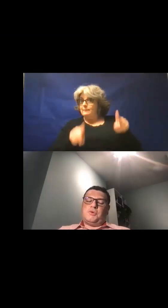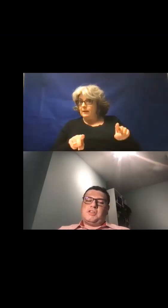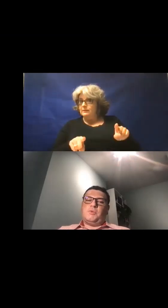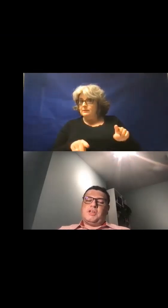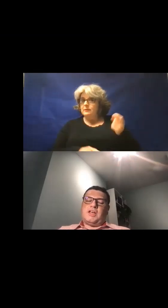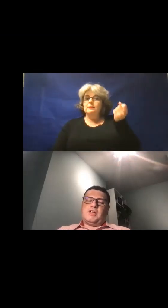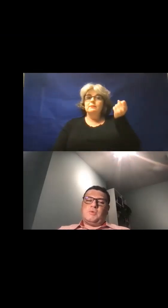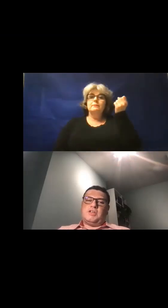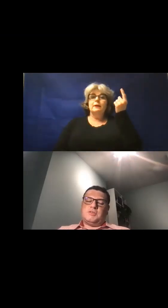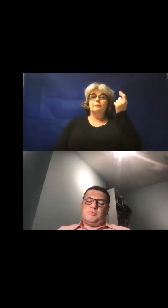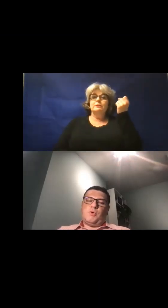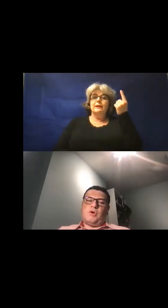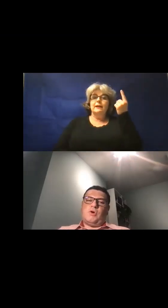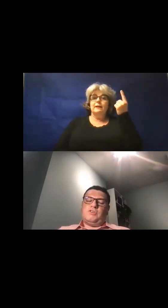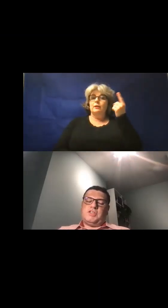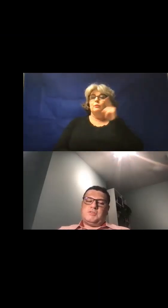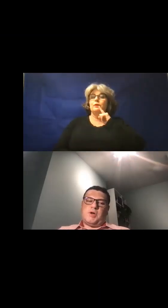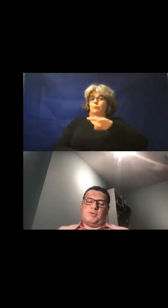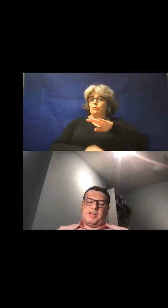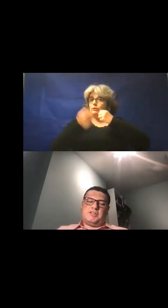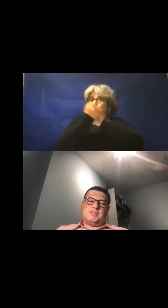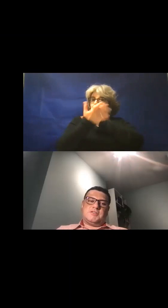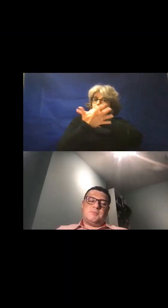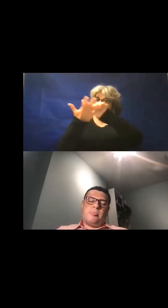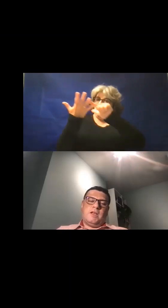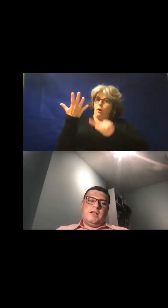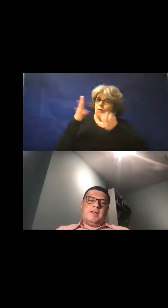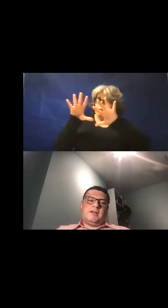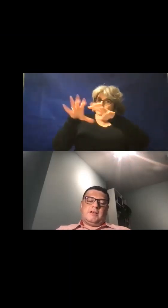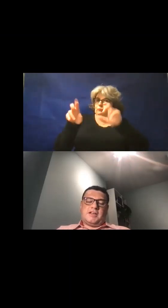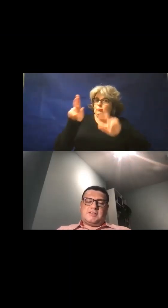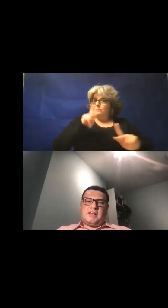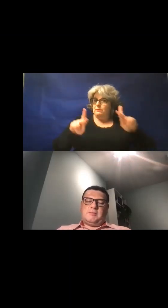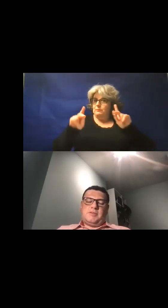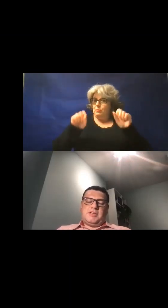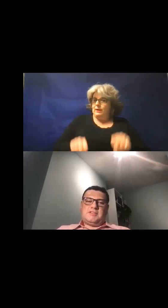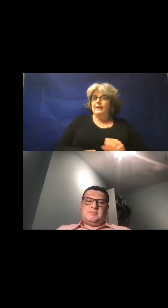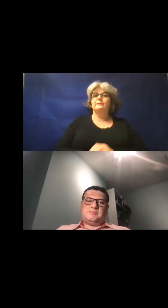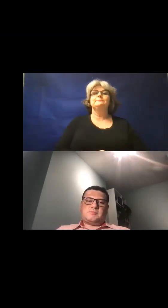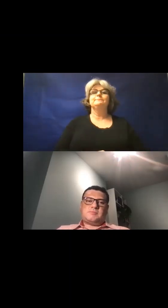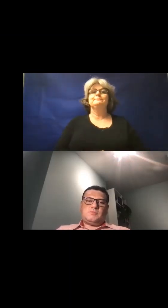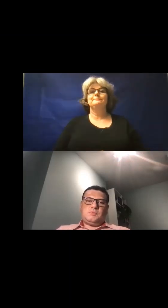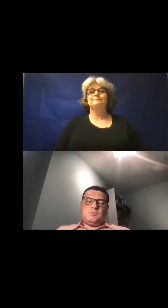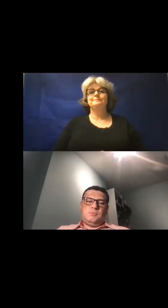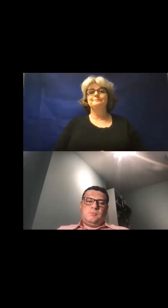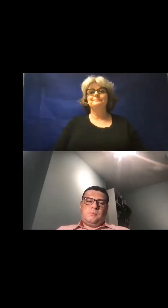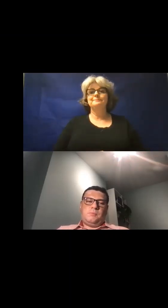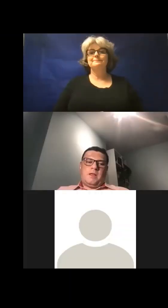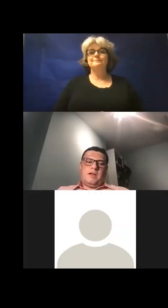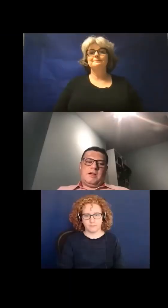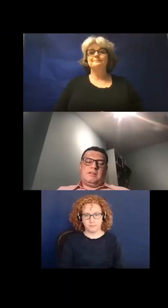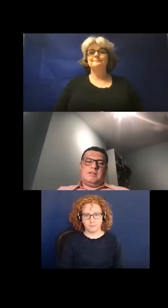that we can adequately support all of these populations the next slide please and this